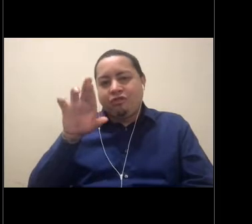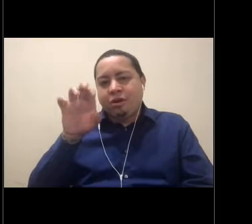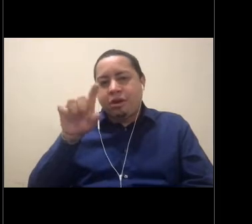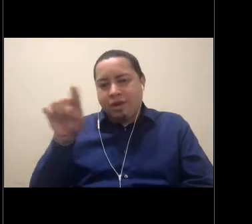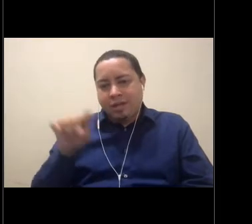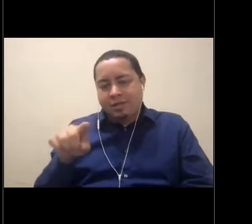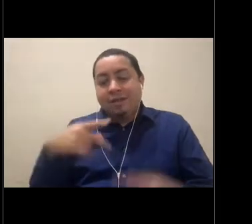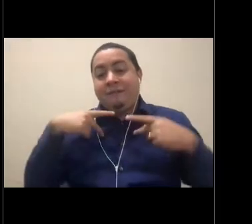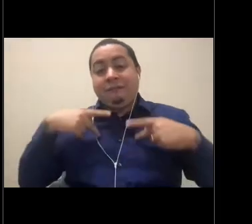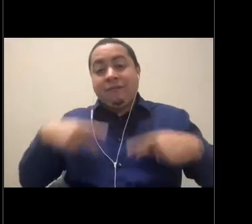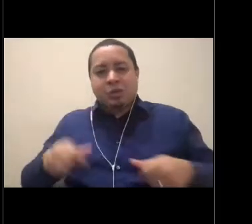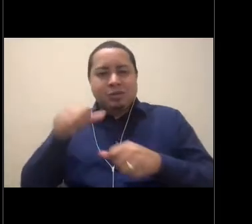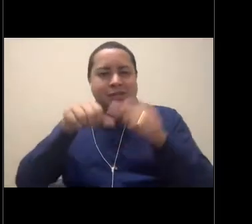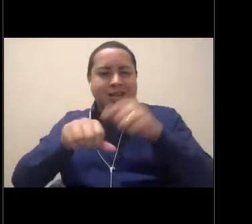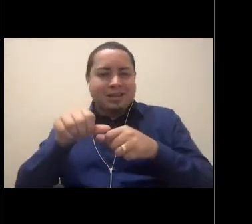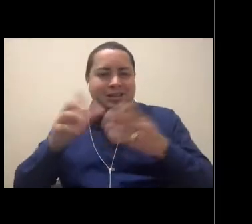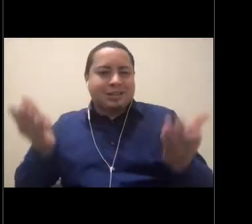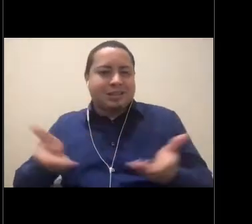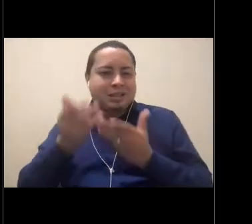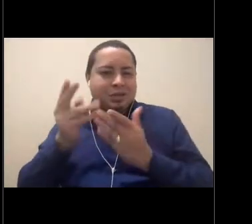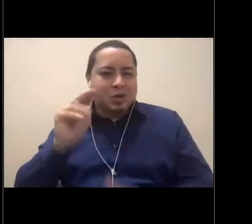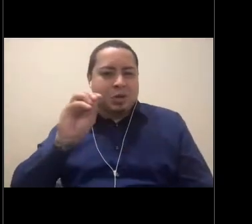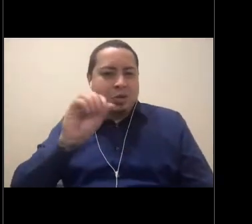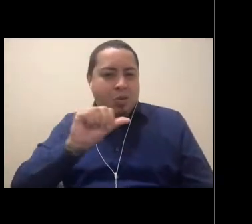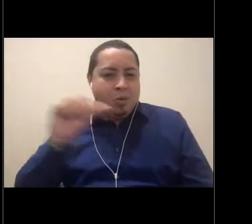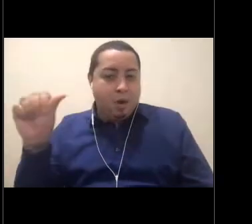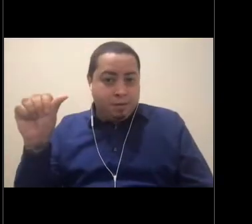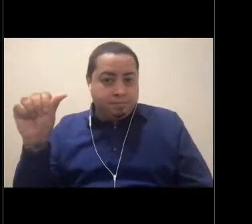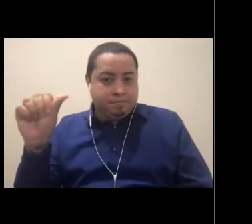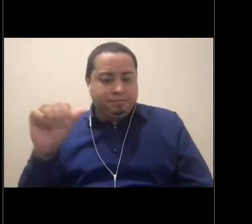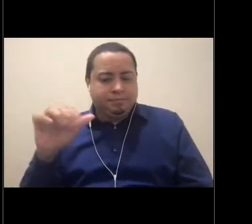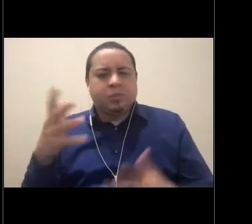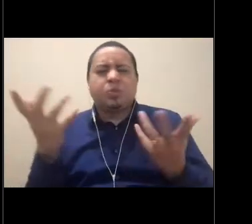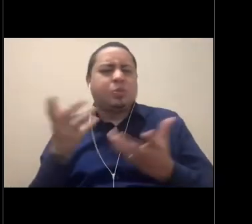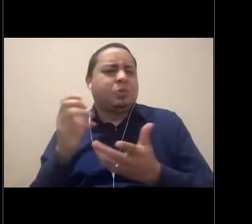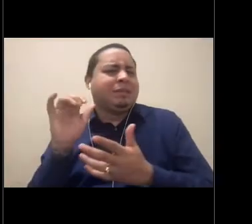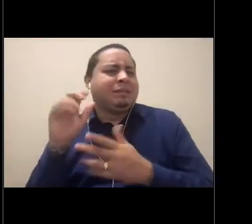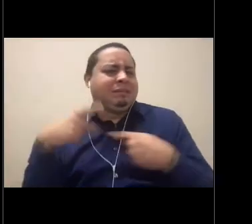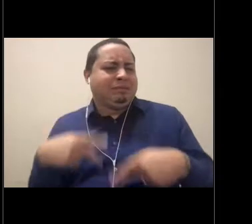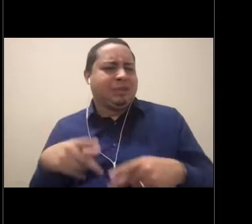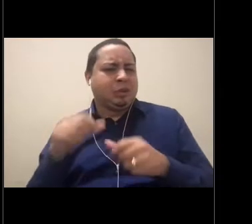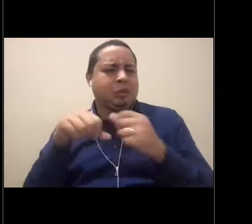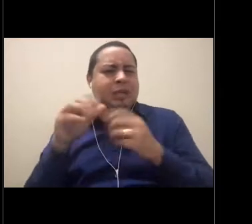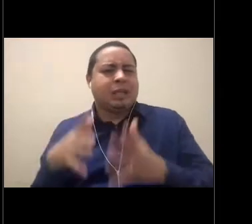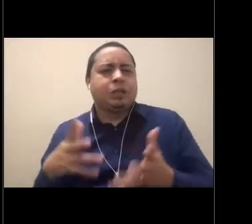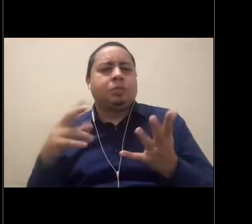which means I work on... I'm in the satellite analysis branch and I'm using